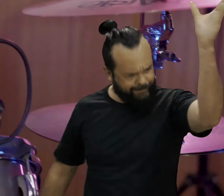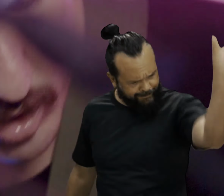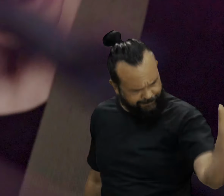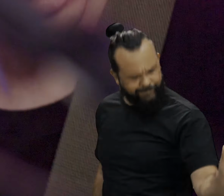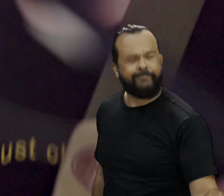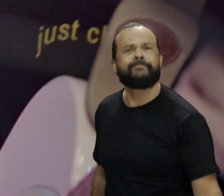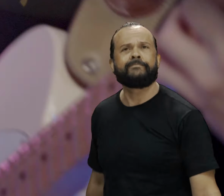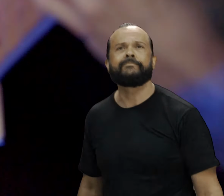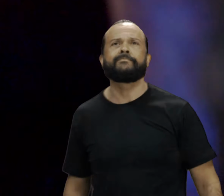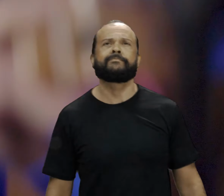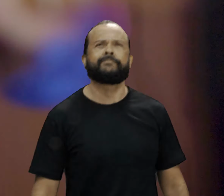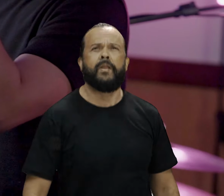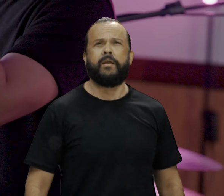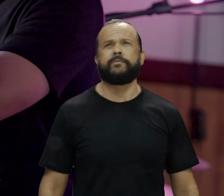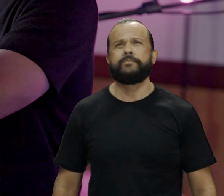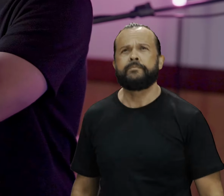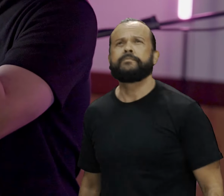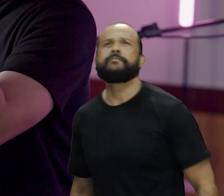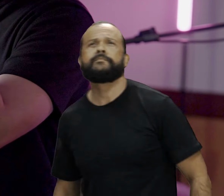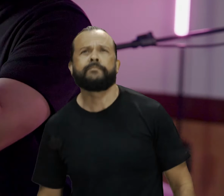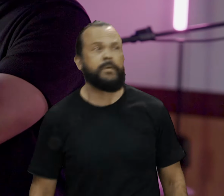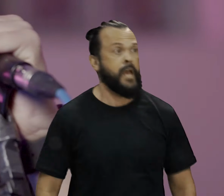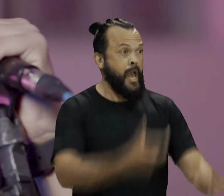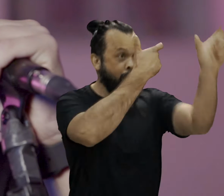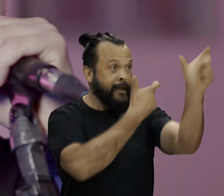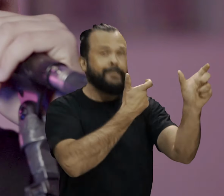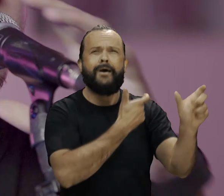And despite the differences